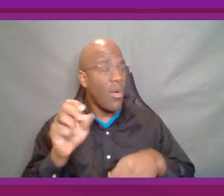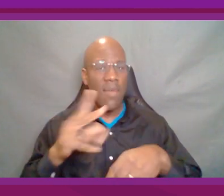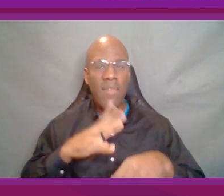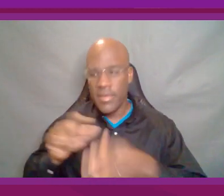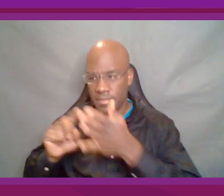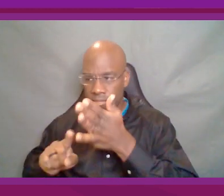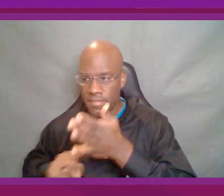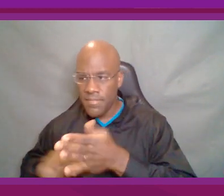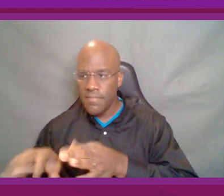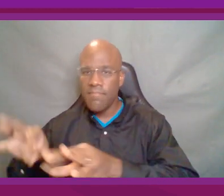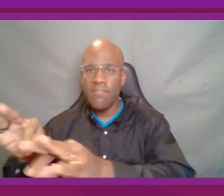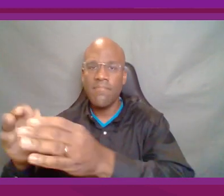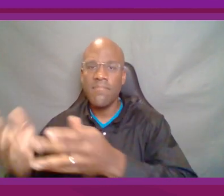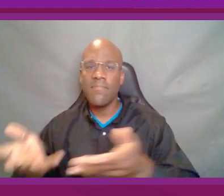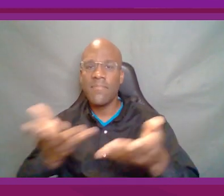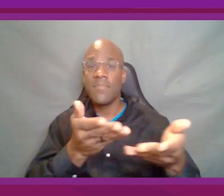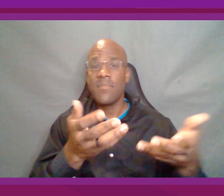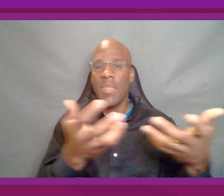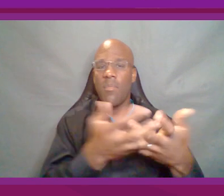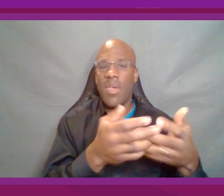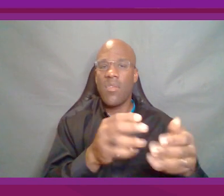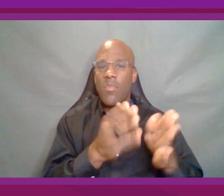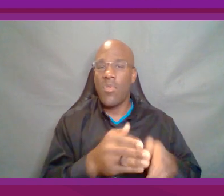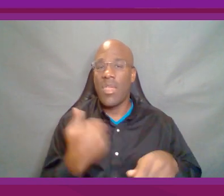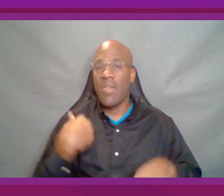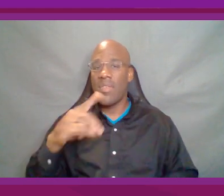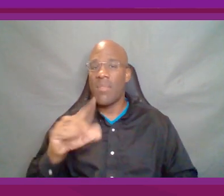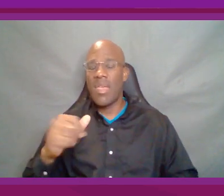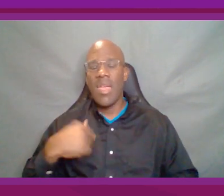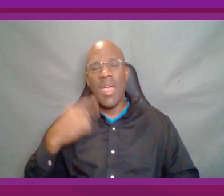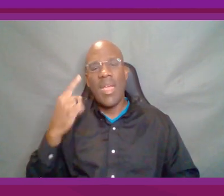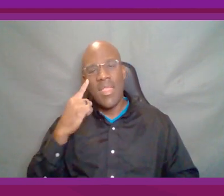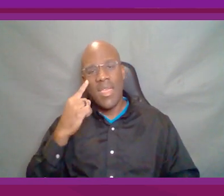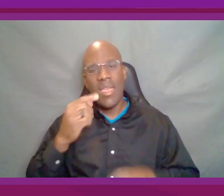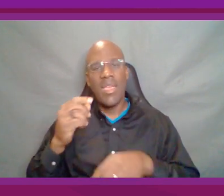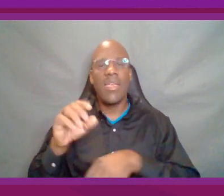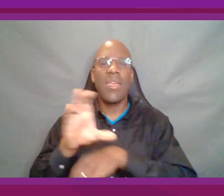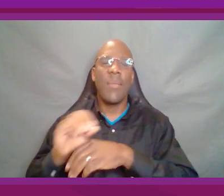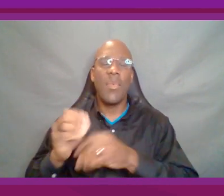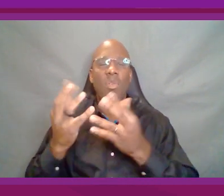contribute to the workplace. And I think often employers wait until the person's in front of them